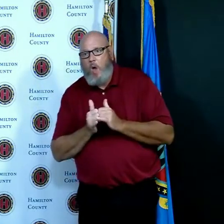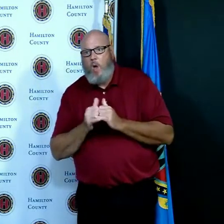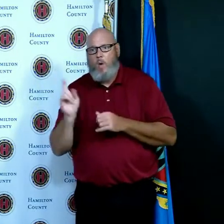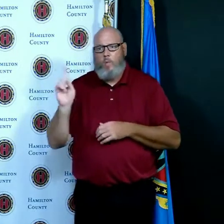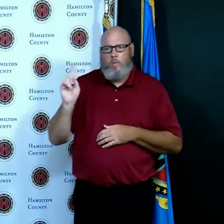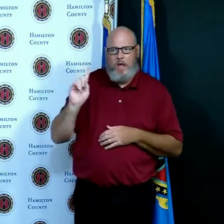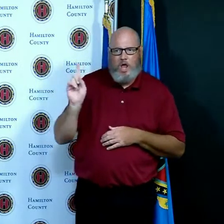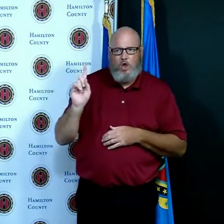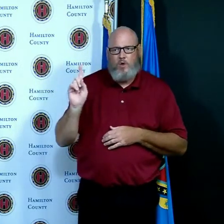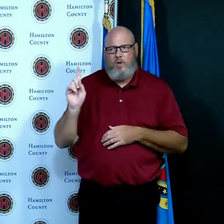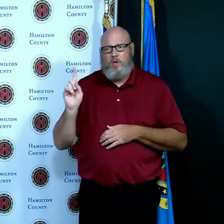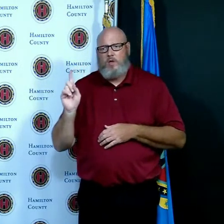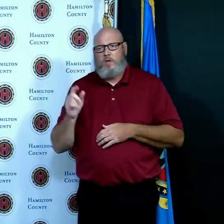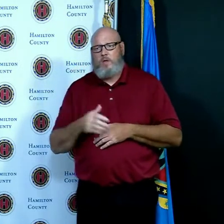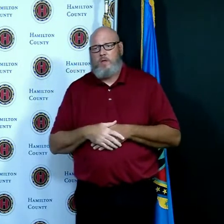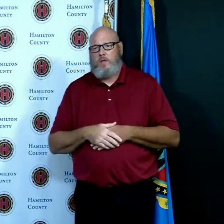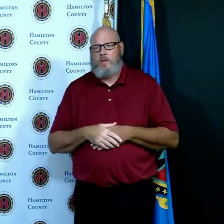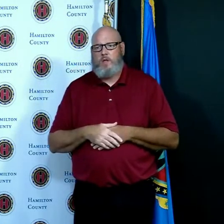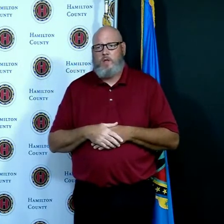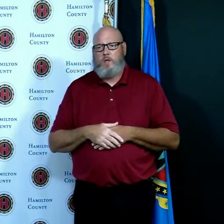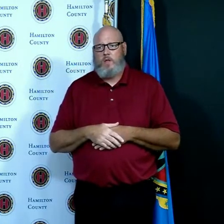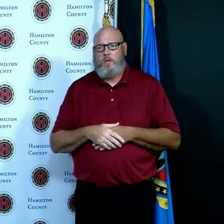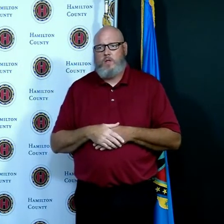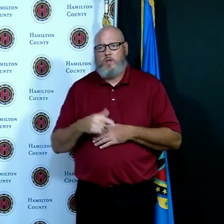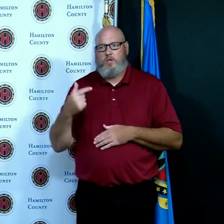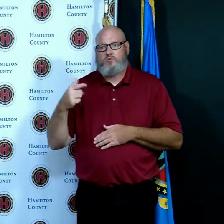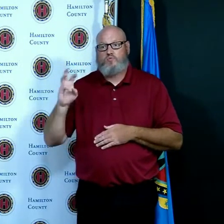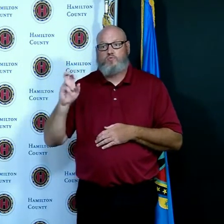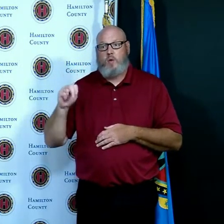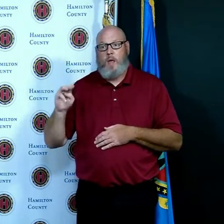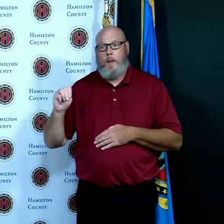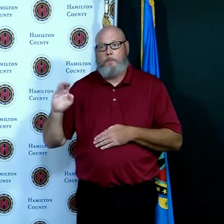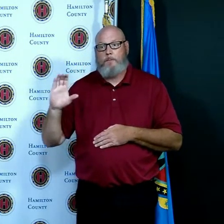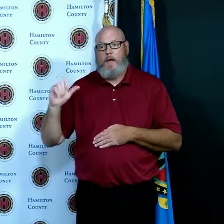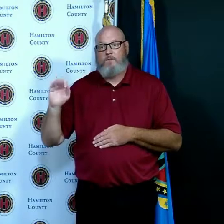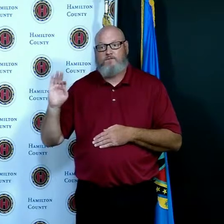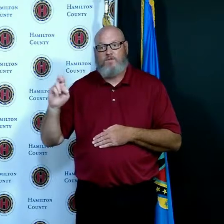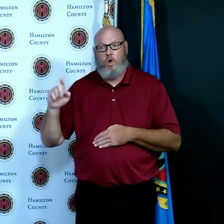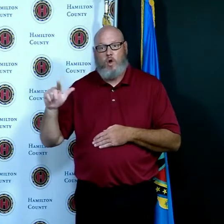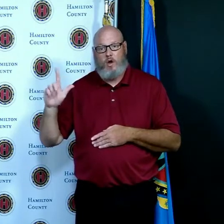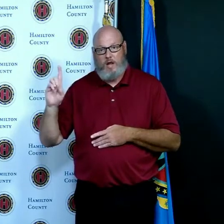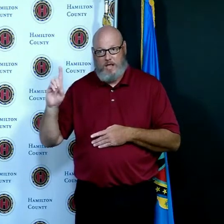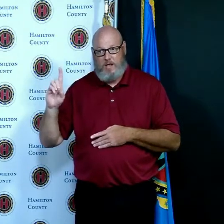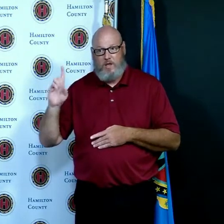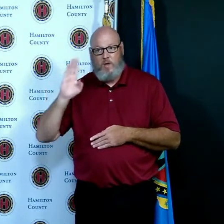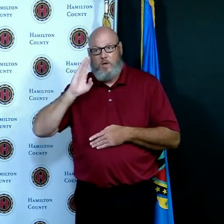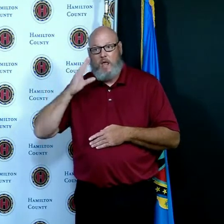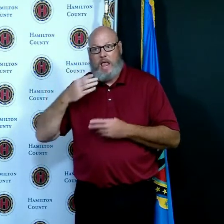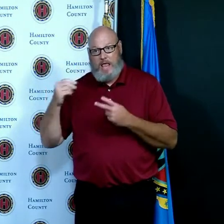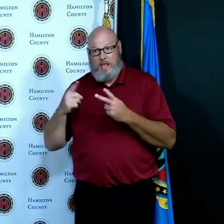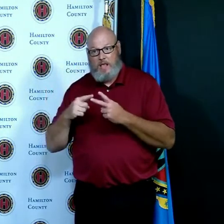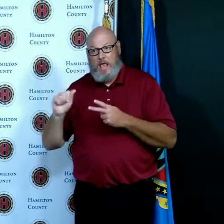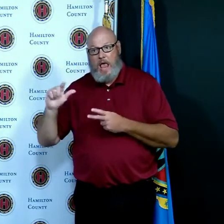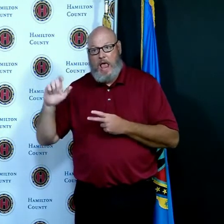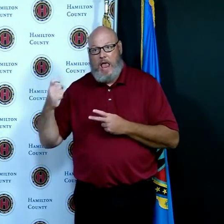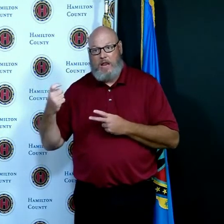we're going to have Gwen McFarlane and Alex Triantafilou they are both on the Board of Election we've got a Democrat and a Republican